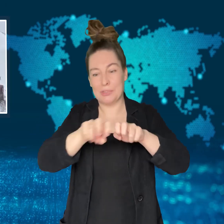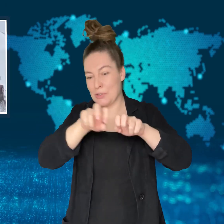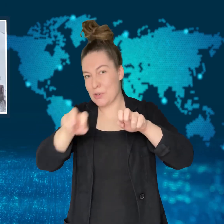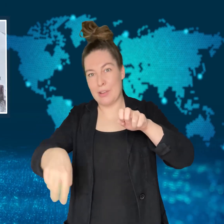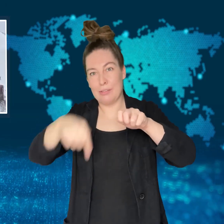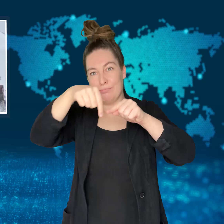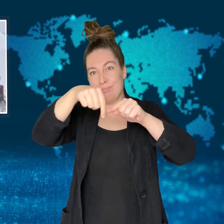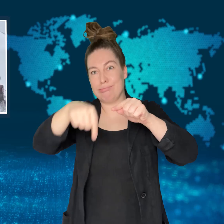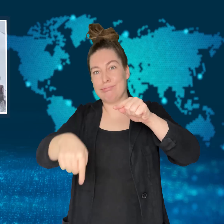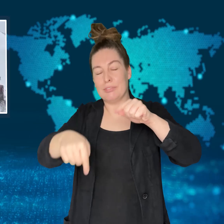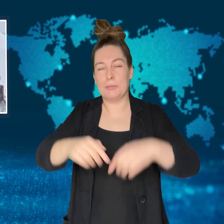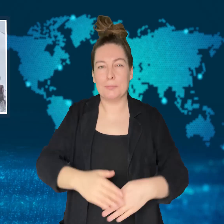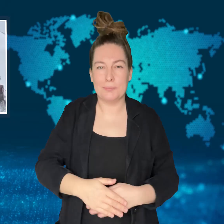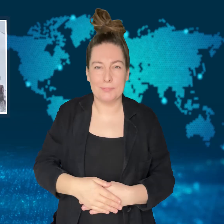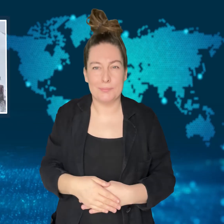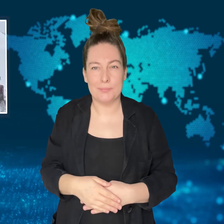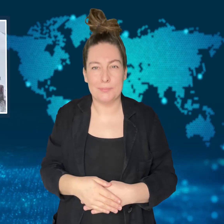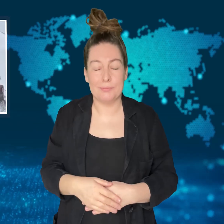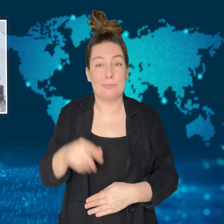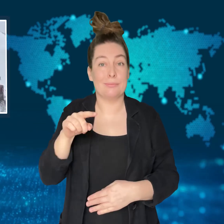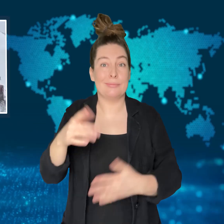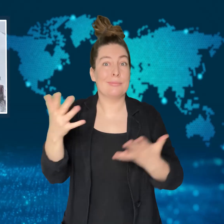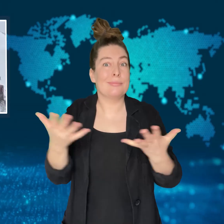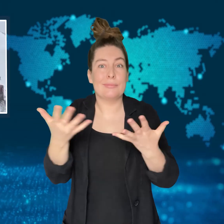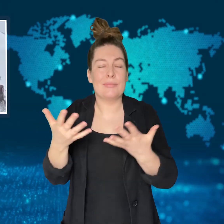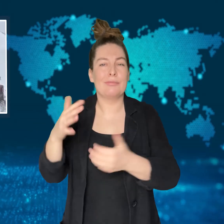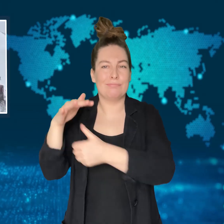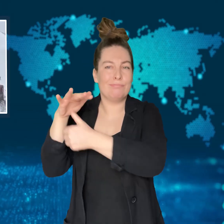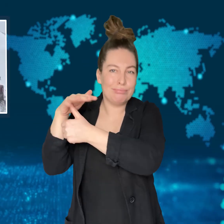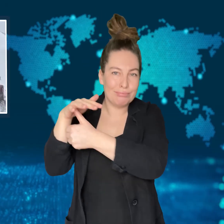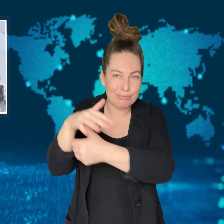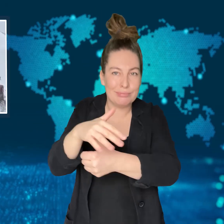and several hours later they were evacuated from